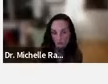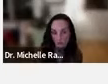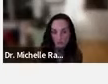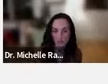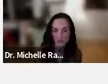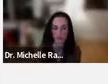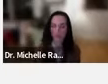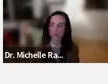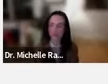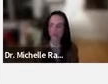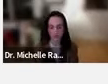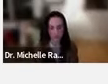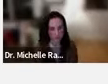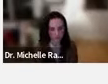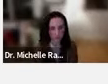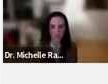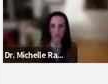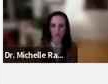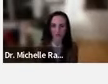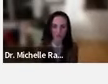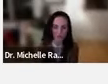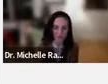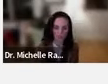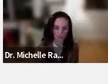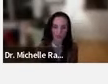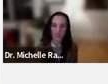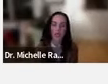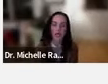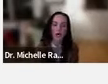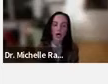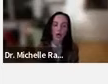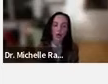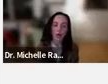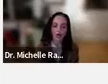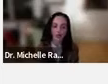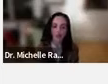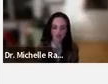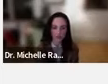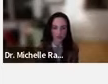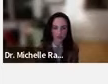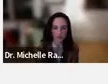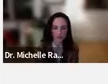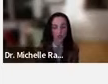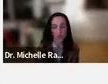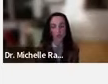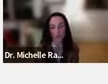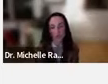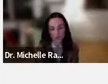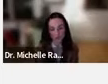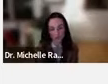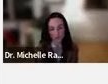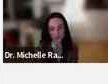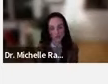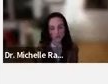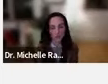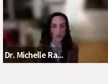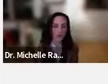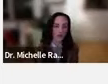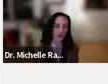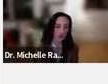infection if I'm vaccinated. So. So I think it's important to talk So I think it's important to talk about perspective and that because yes you can still. ll get infected Absolutely get infected Absolutely